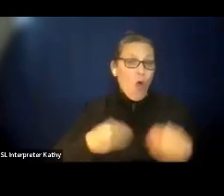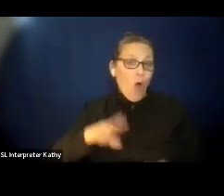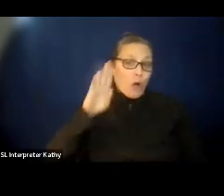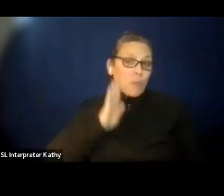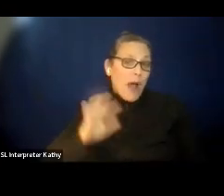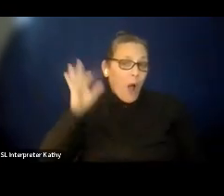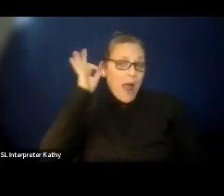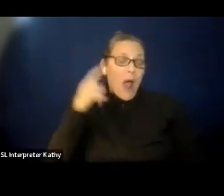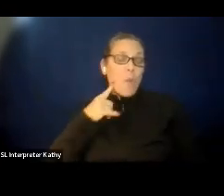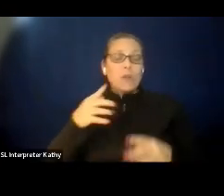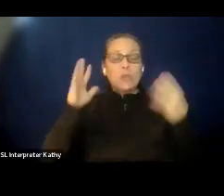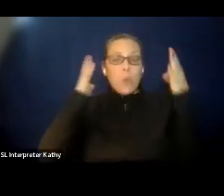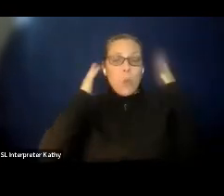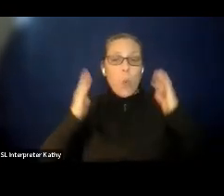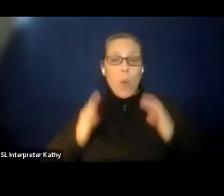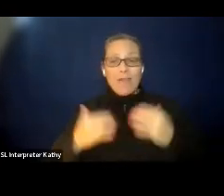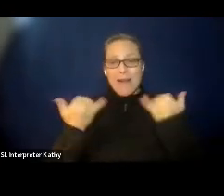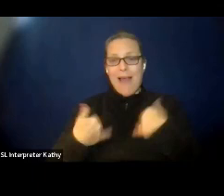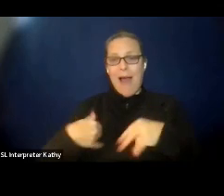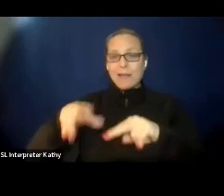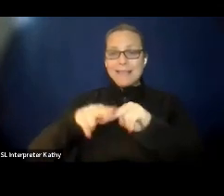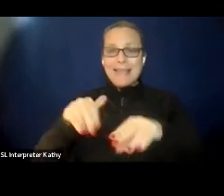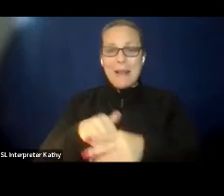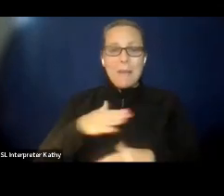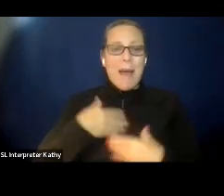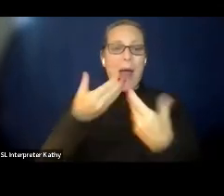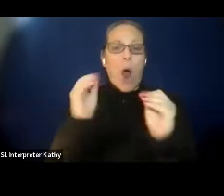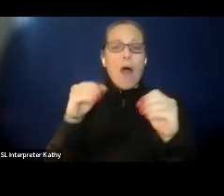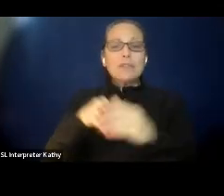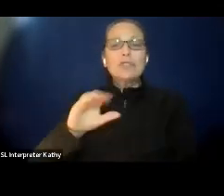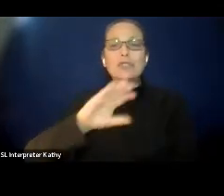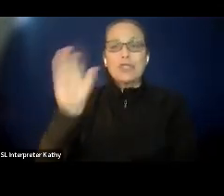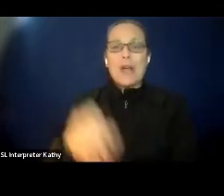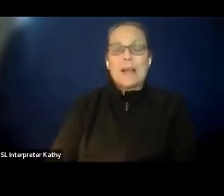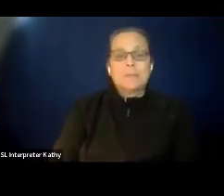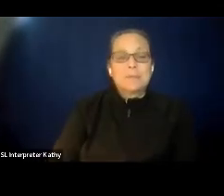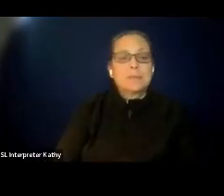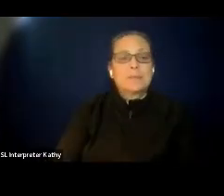photo. I have long brown hair that is wavy and I am currently sitting in my